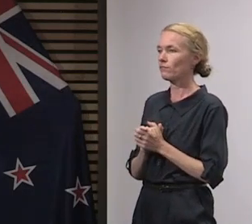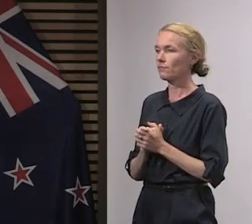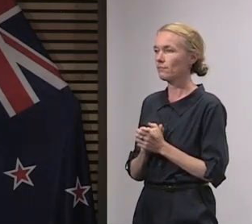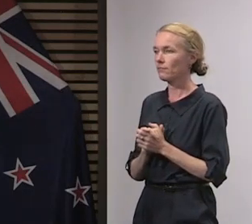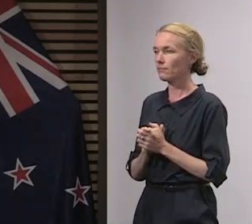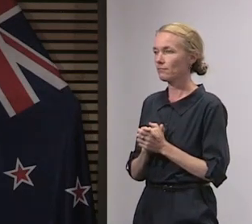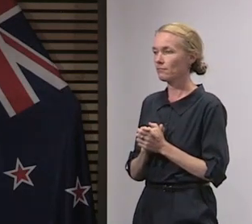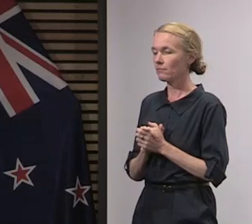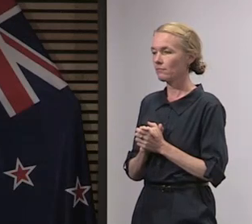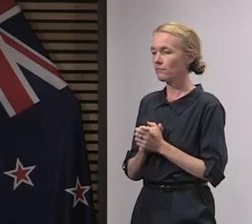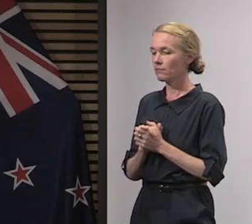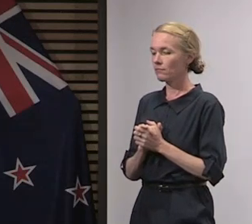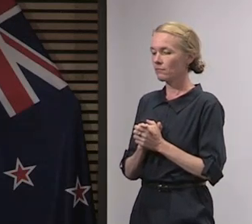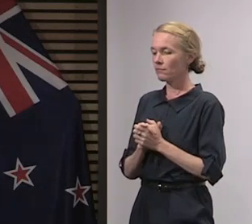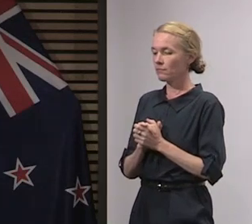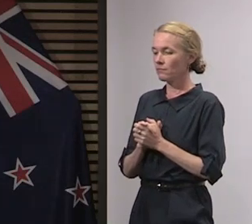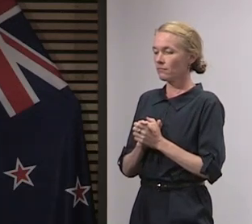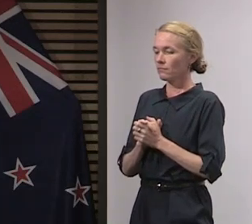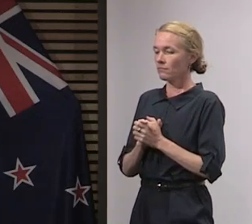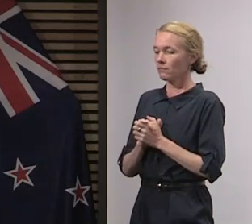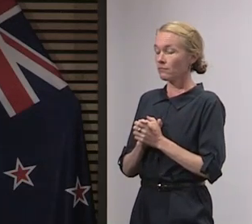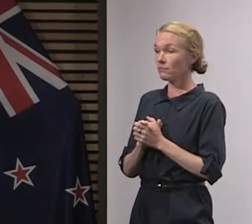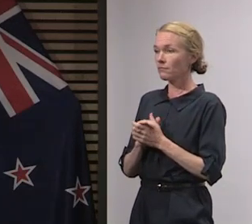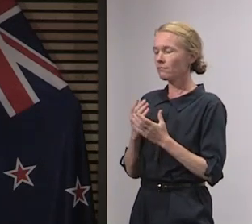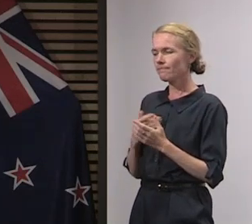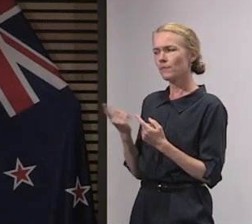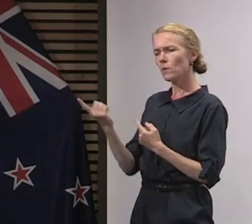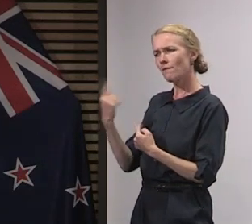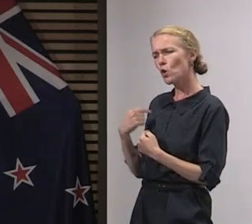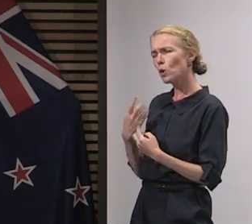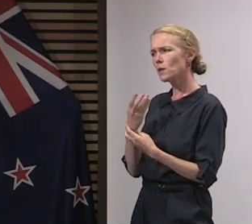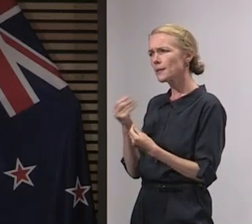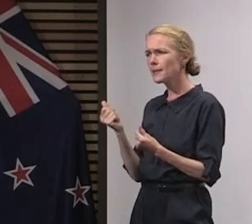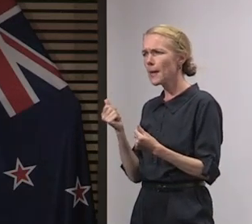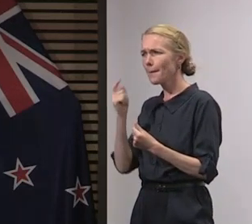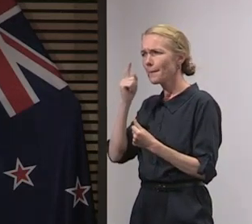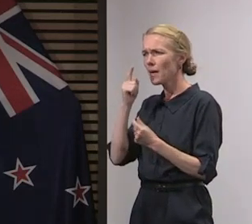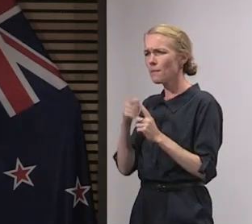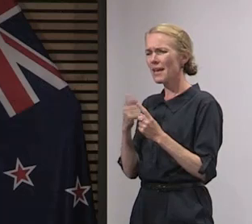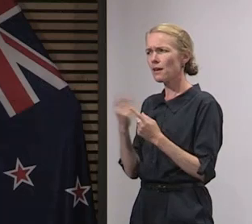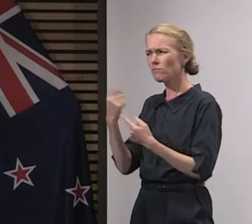this alert level. Finally,